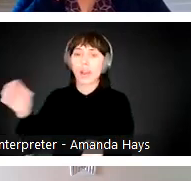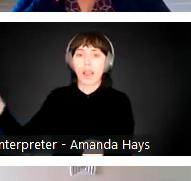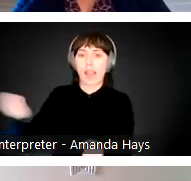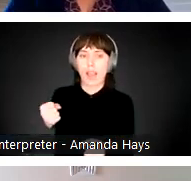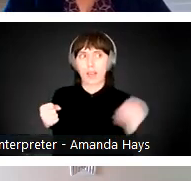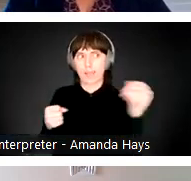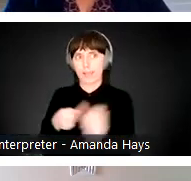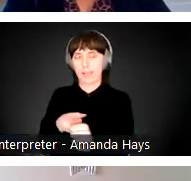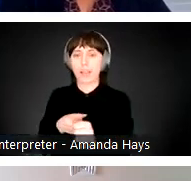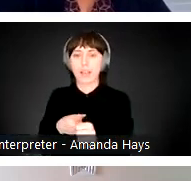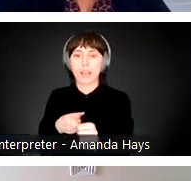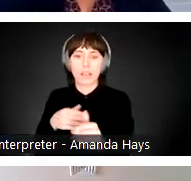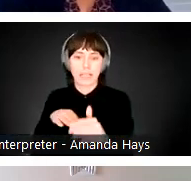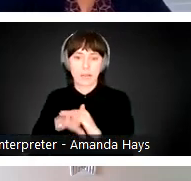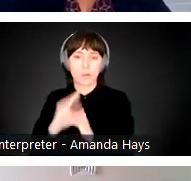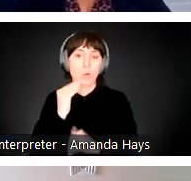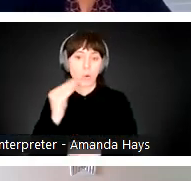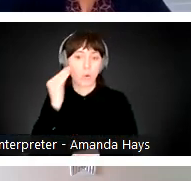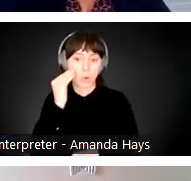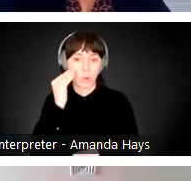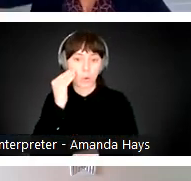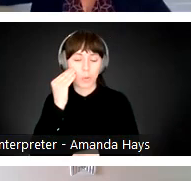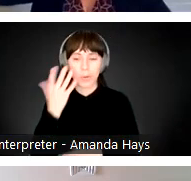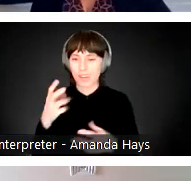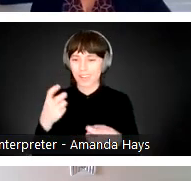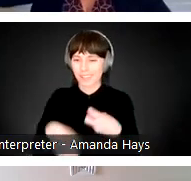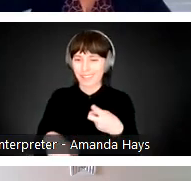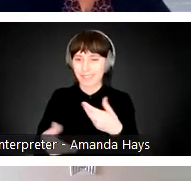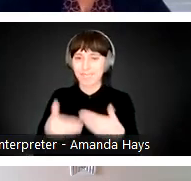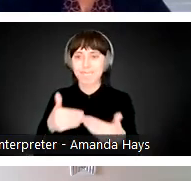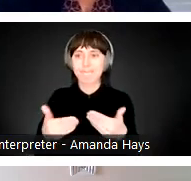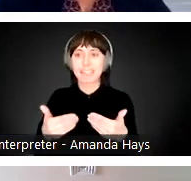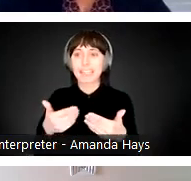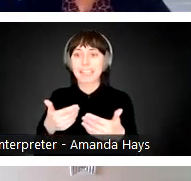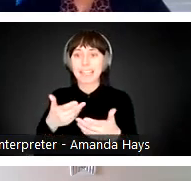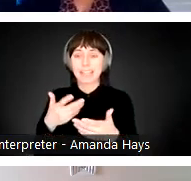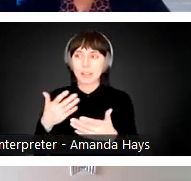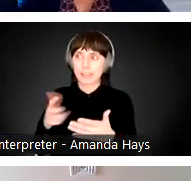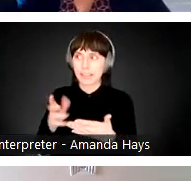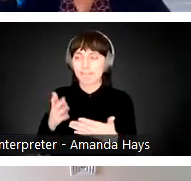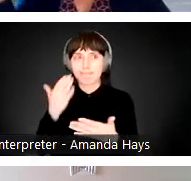you get each hurdle, and become eligible, and